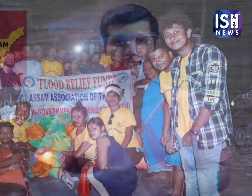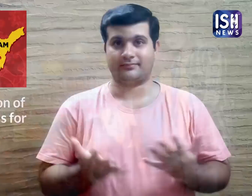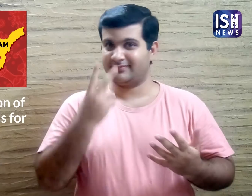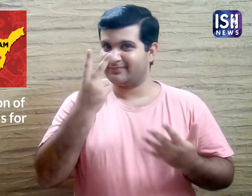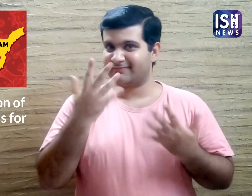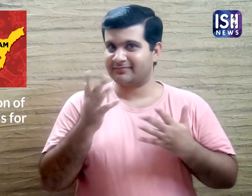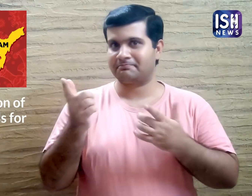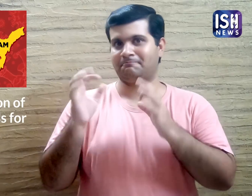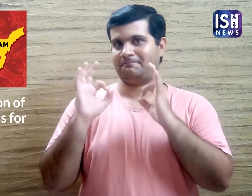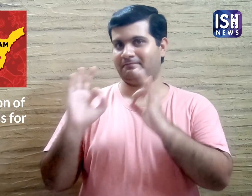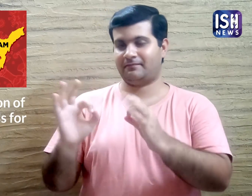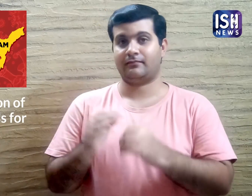Wasn't that great!